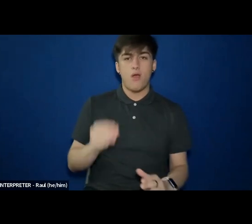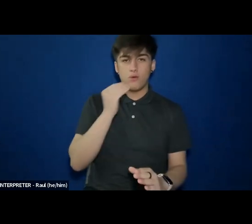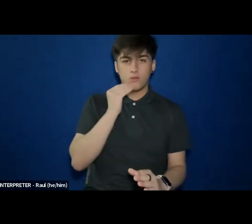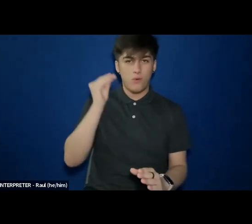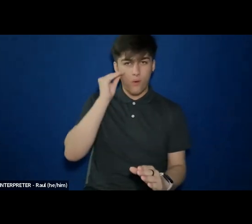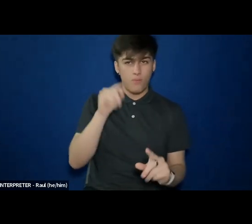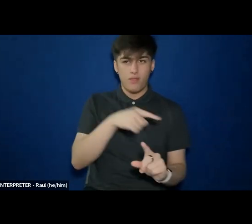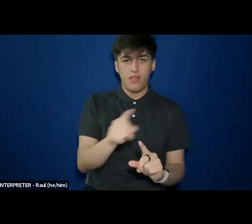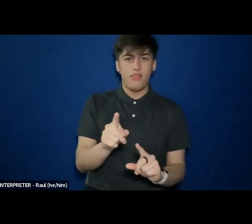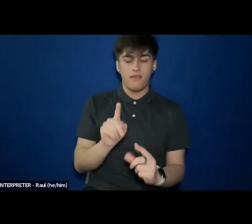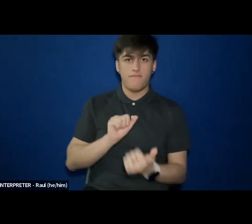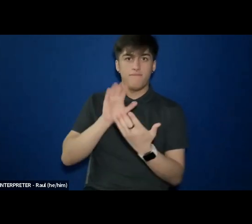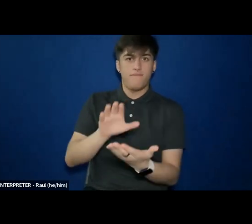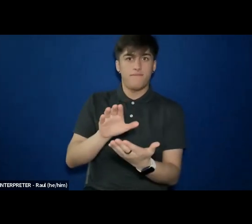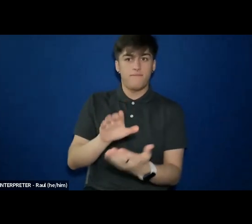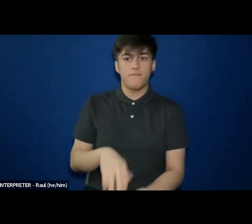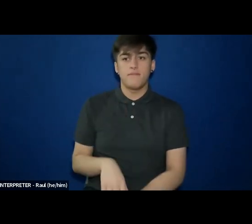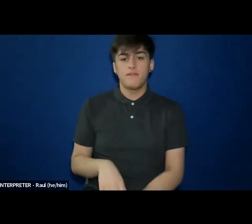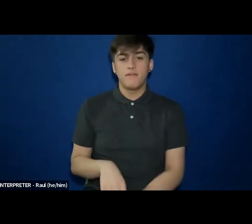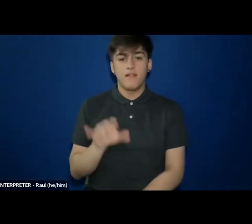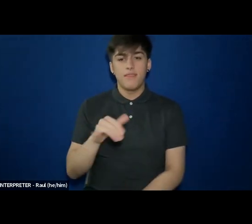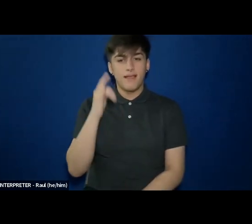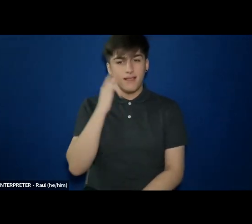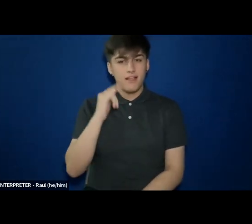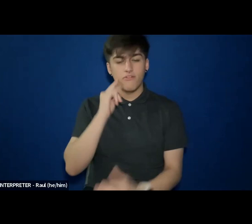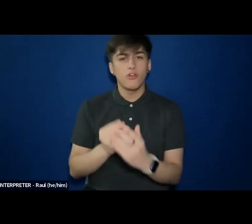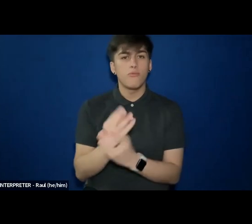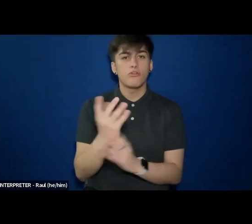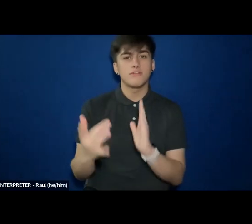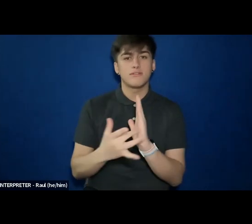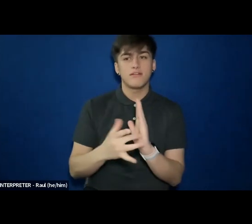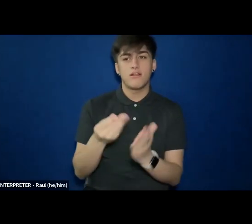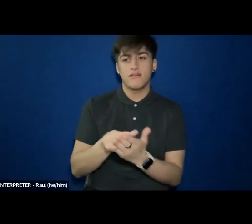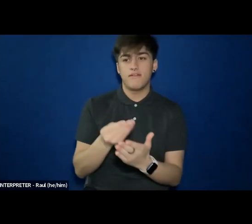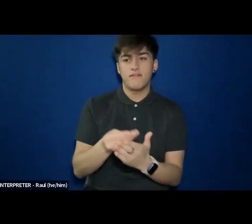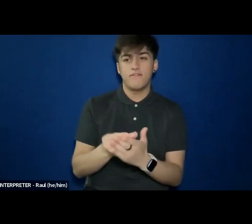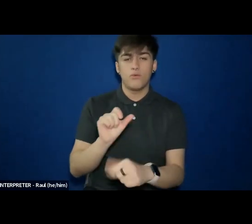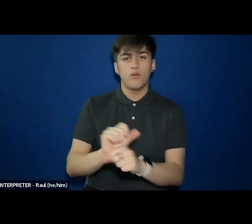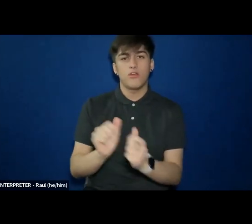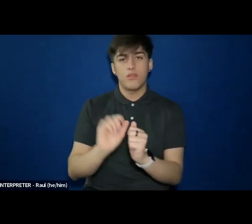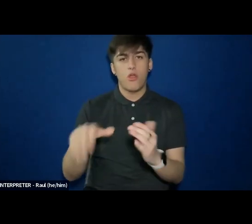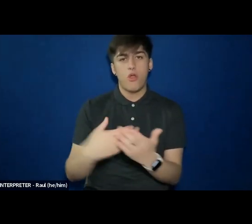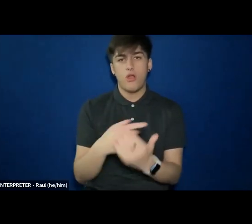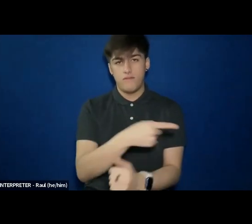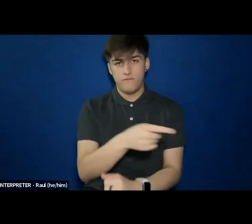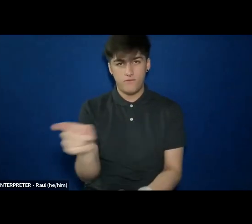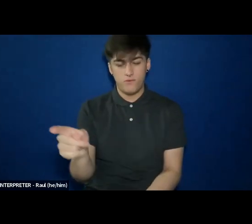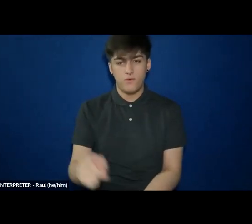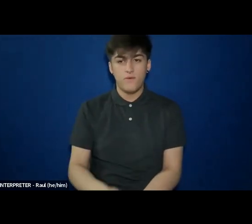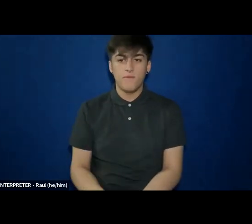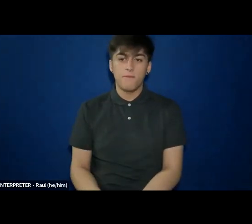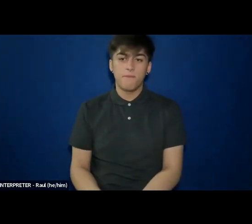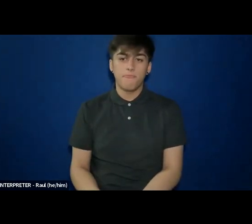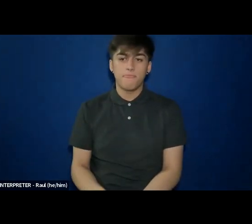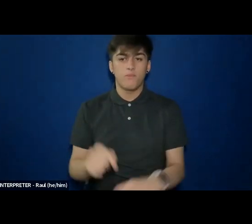the California Emerging Technology Fund, working with all of you on this on this chat today. In